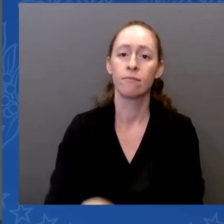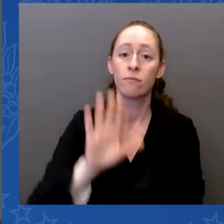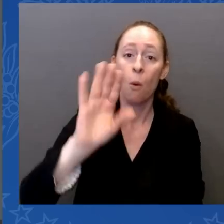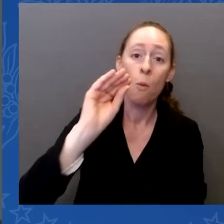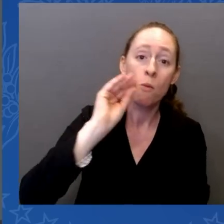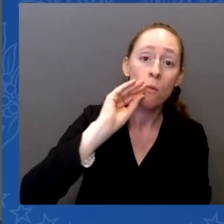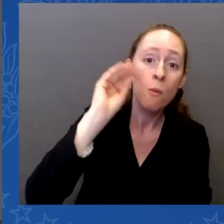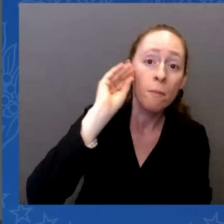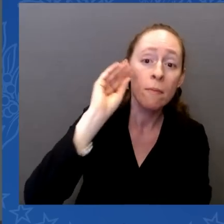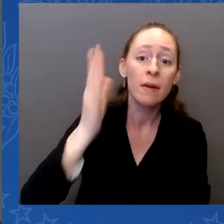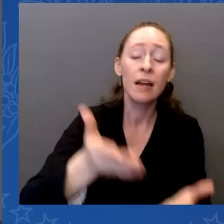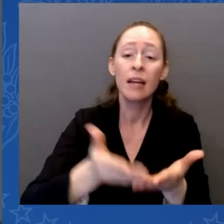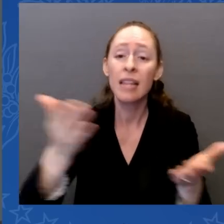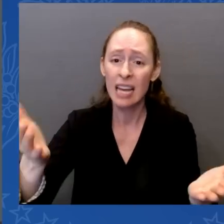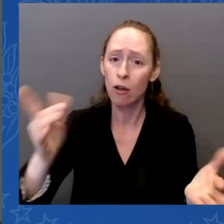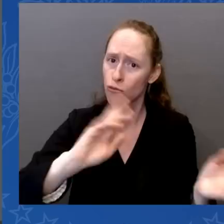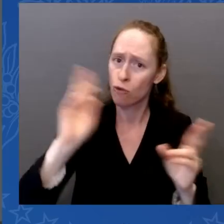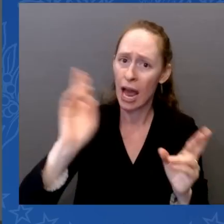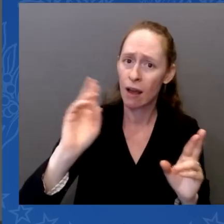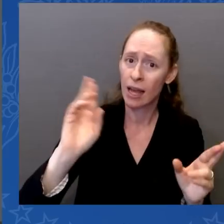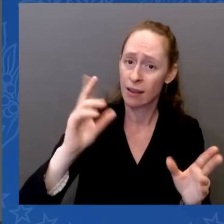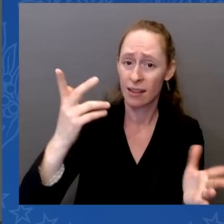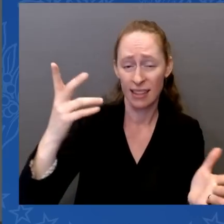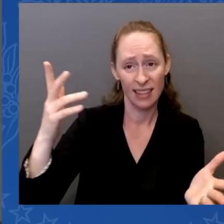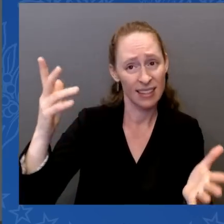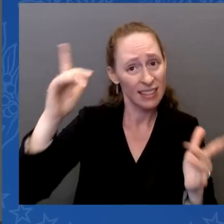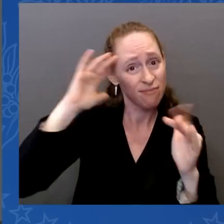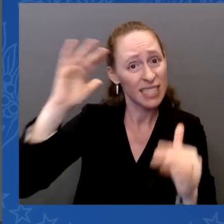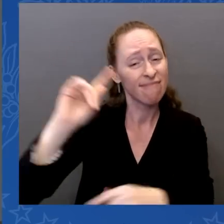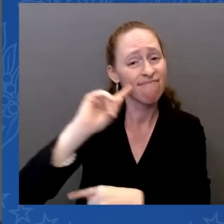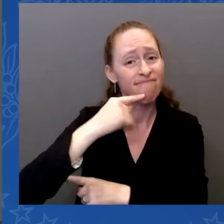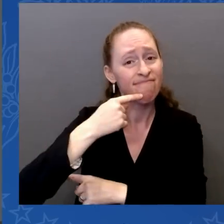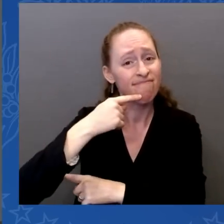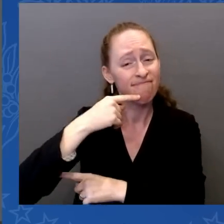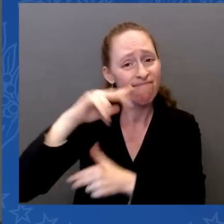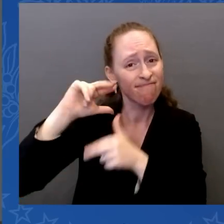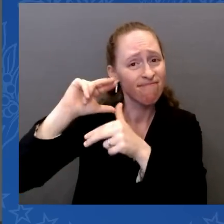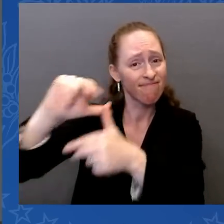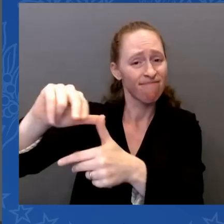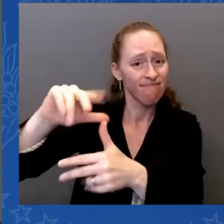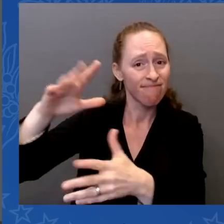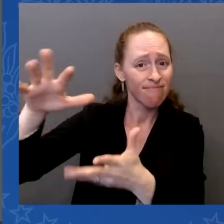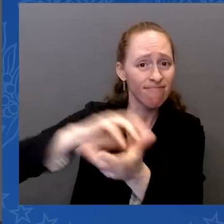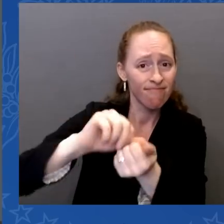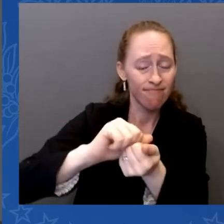in a fairly, orderly way in each of the three cities. Your safety is more important than anything.